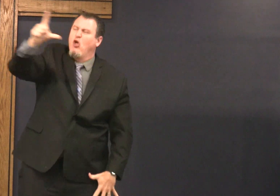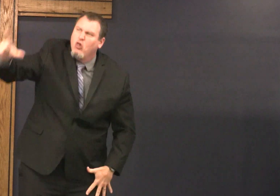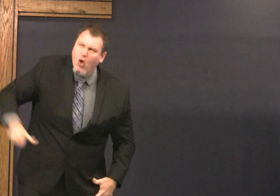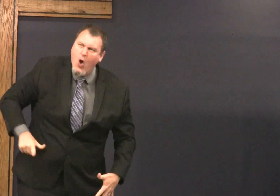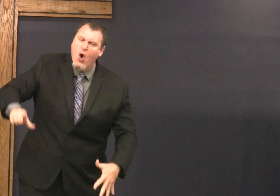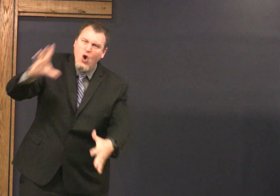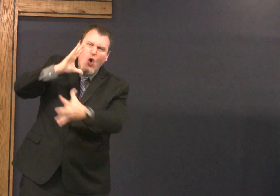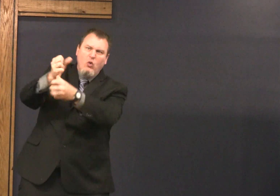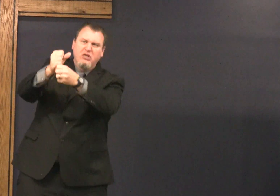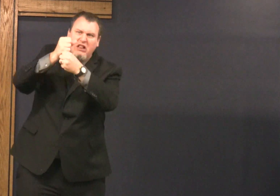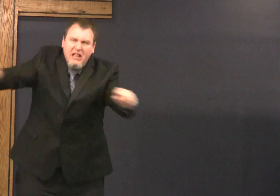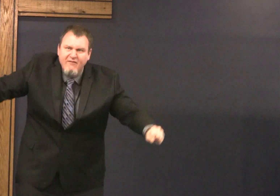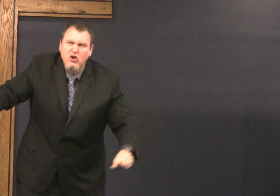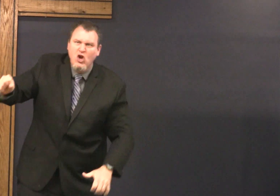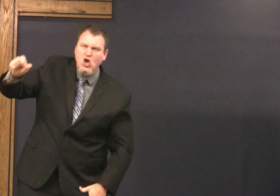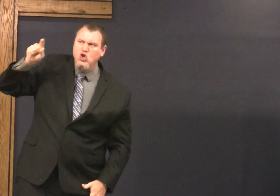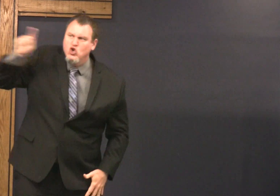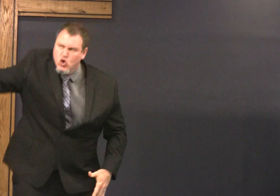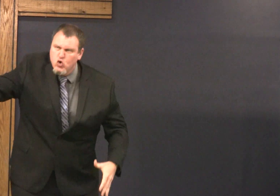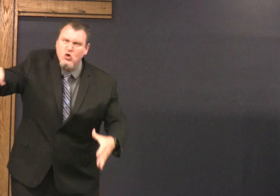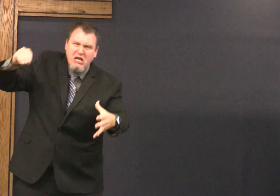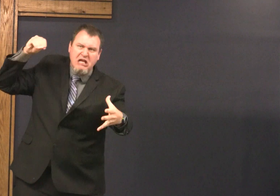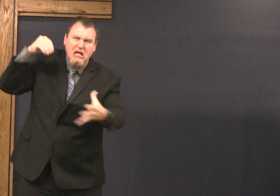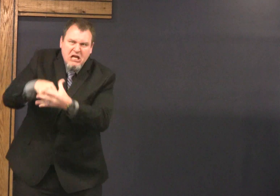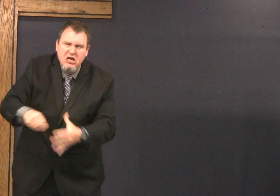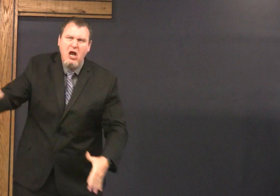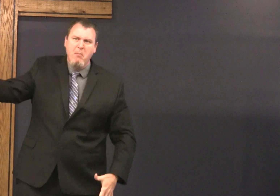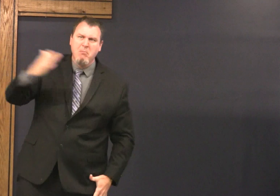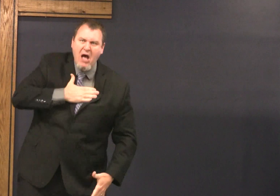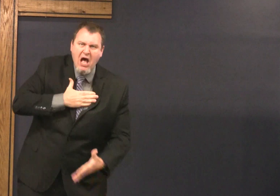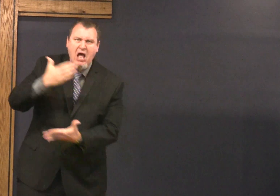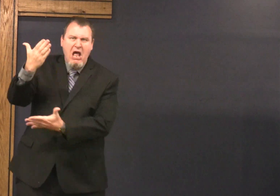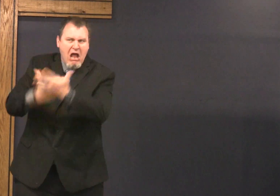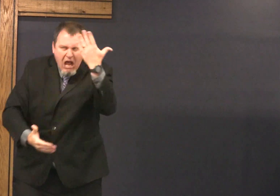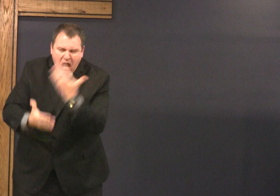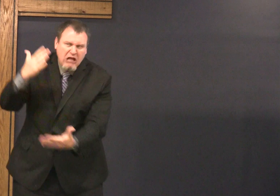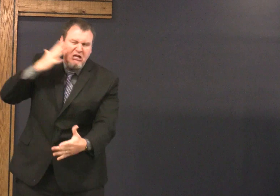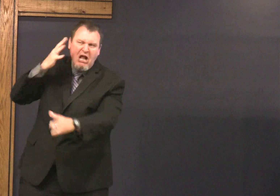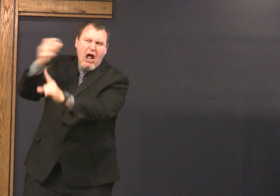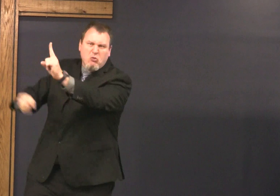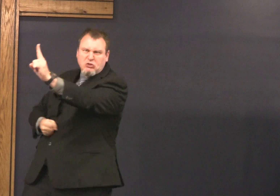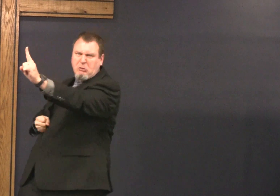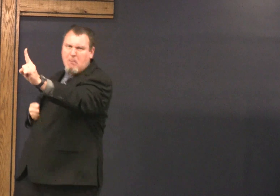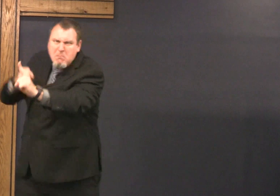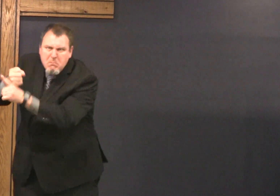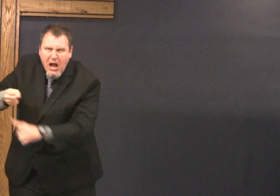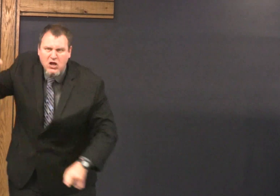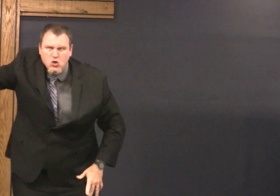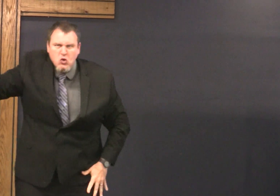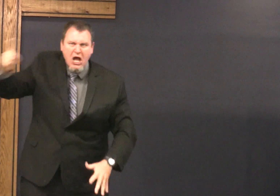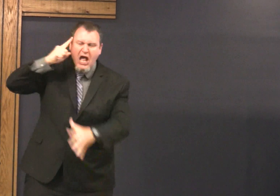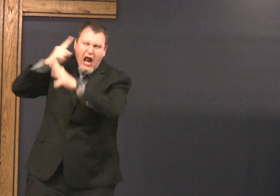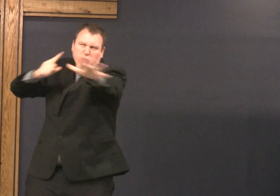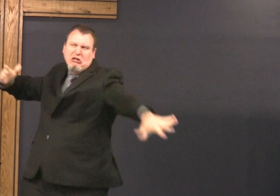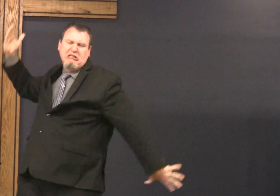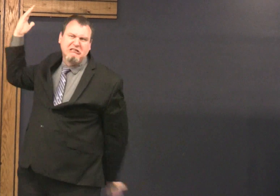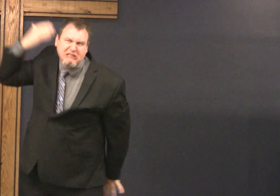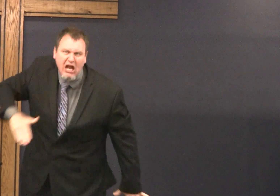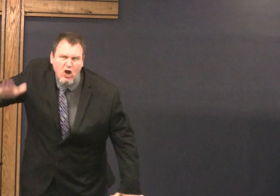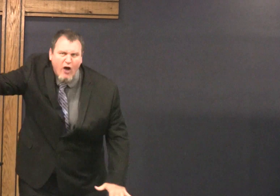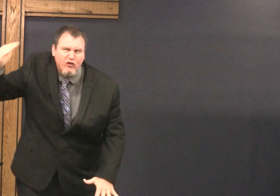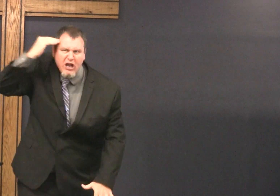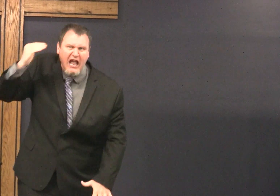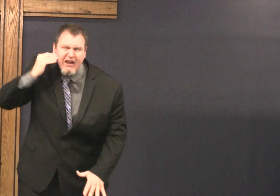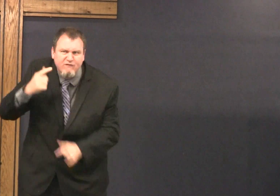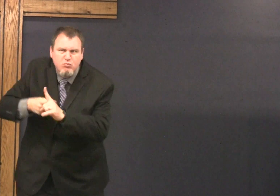and this day of the Lord you will be in my hands and I will strike you and cut